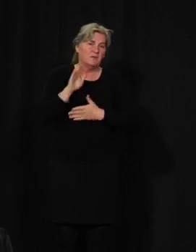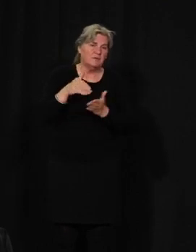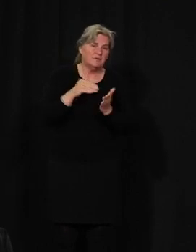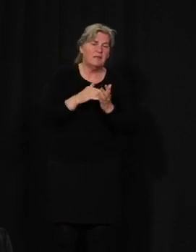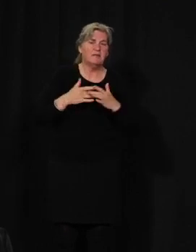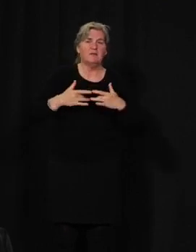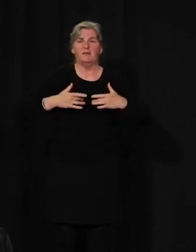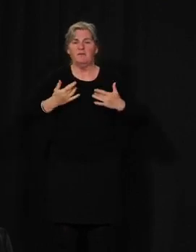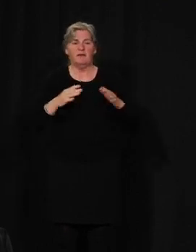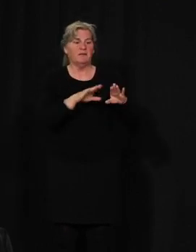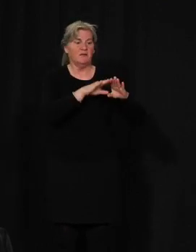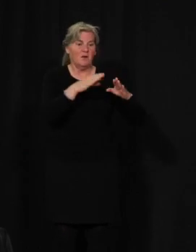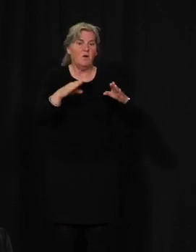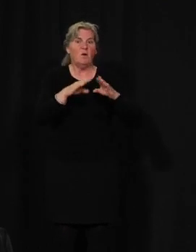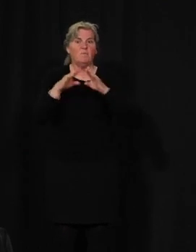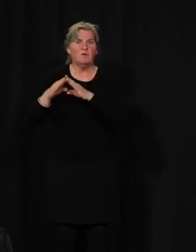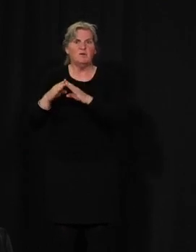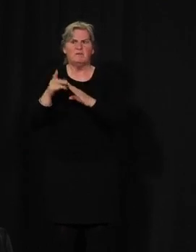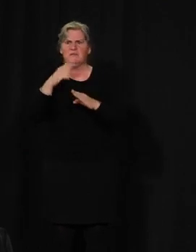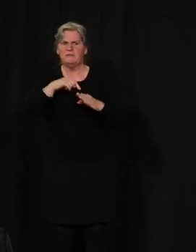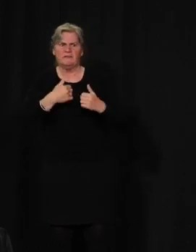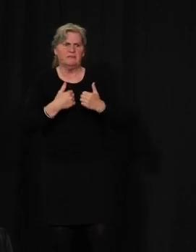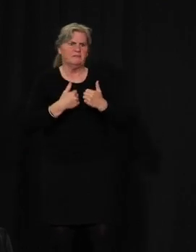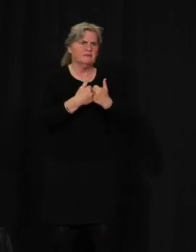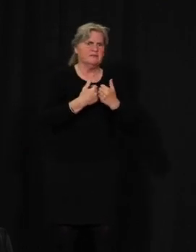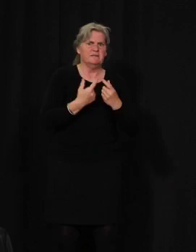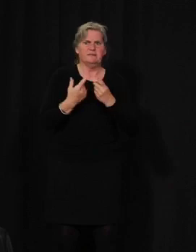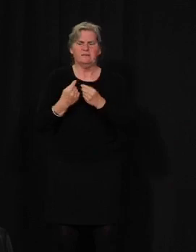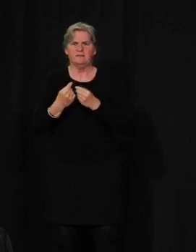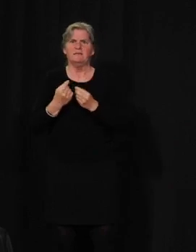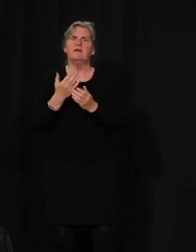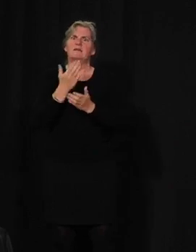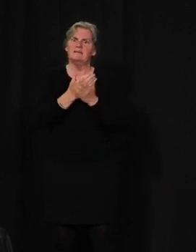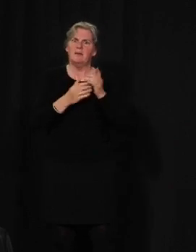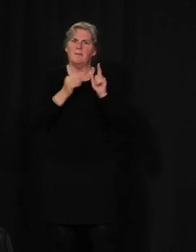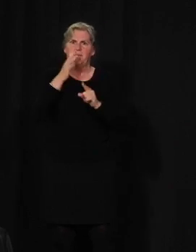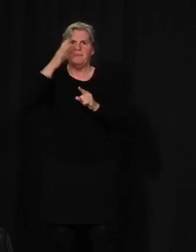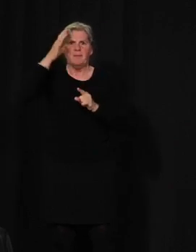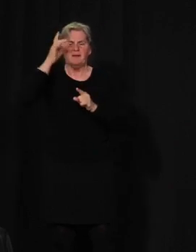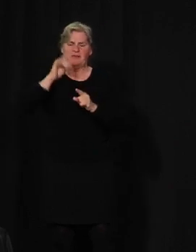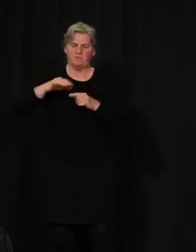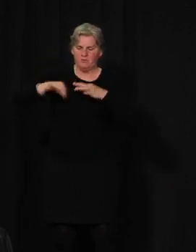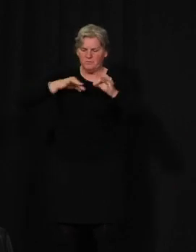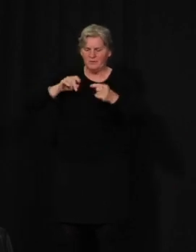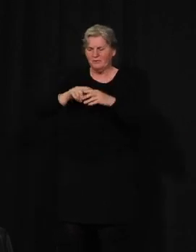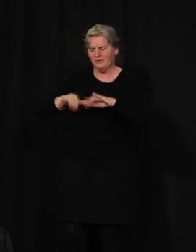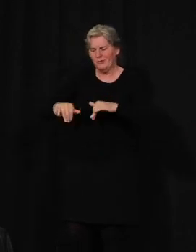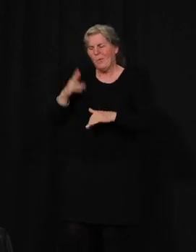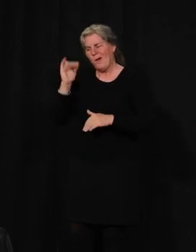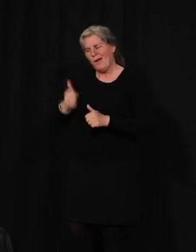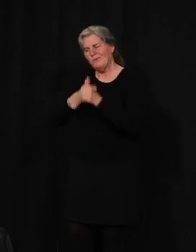events-- there will be challengs and questions, and yes, more parents will have to explain to their children why they must